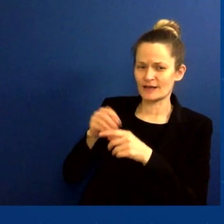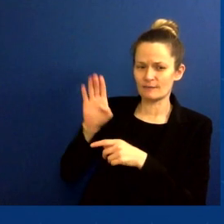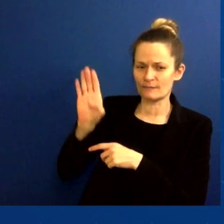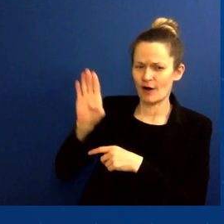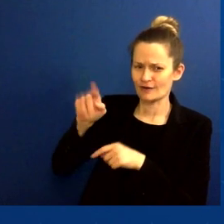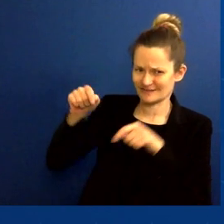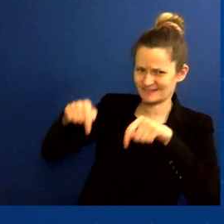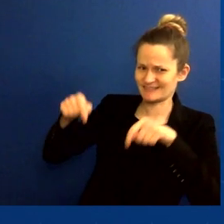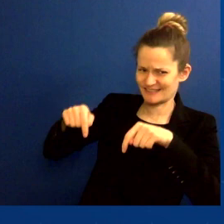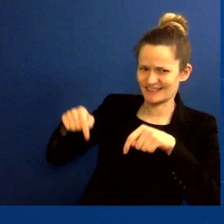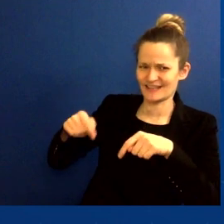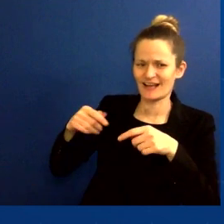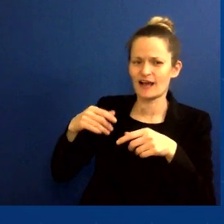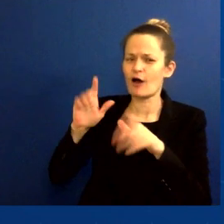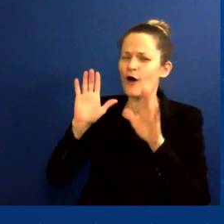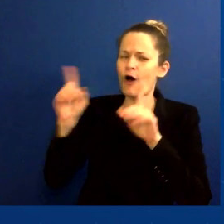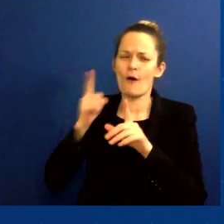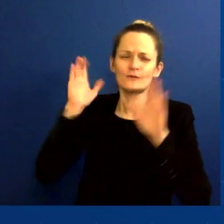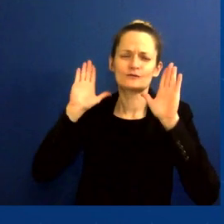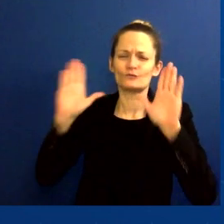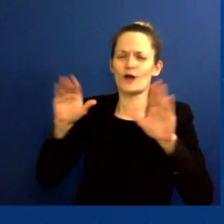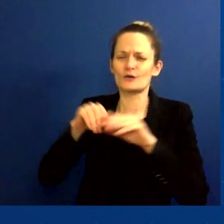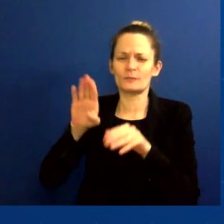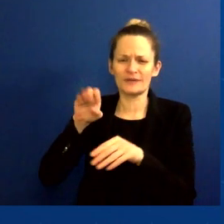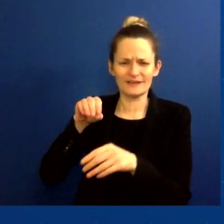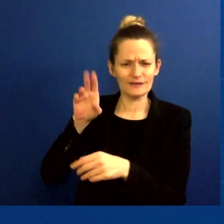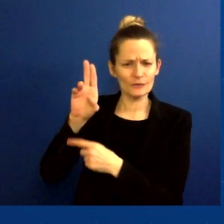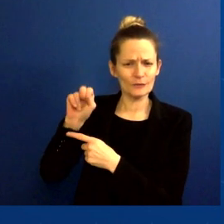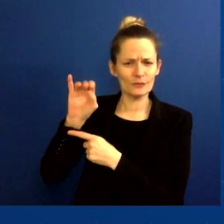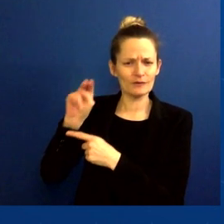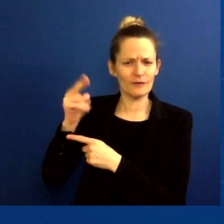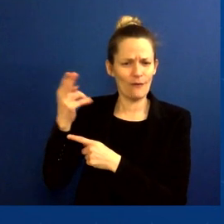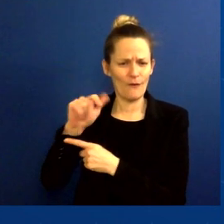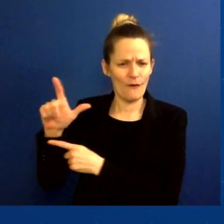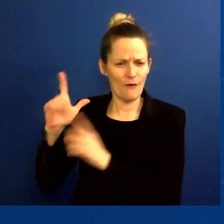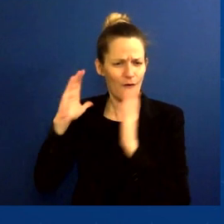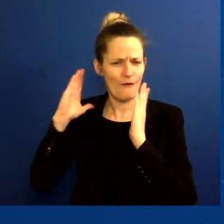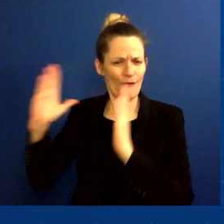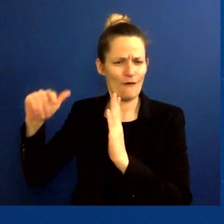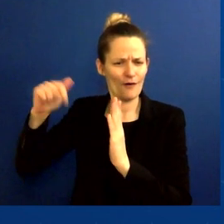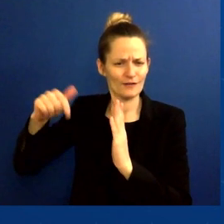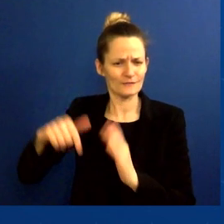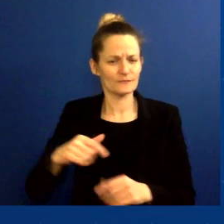Joining us is Secretary Jennifer Granholm, Secretary Granholm, thank you for being with us today.